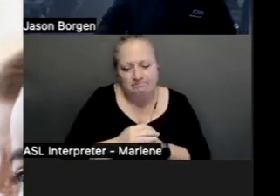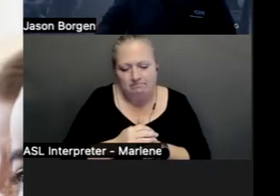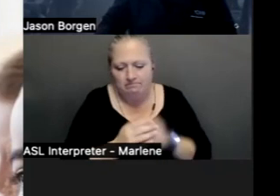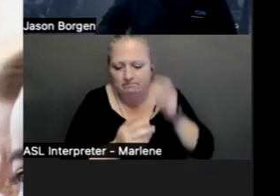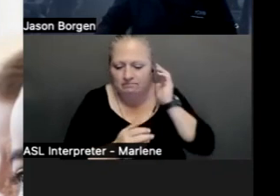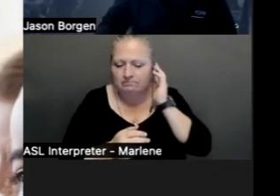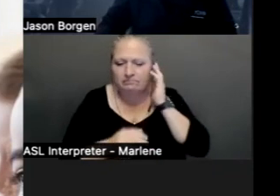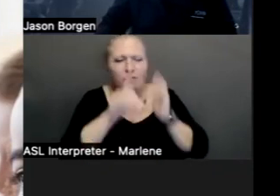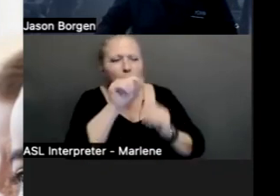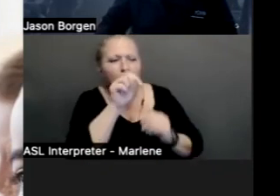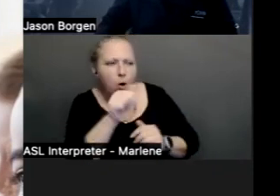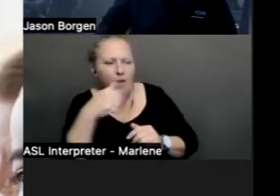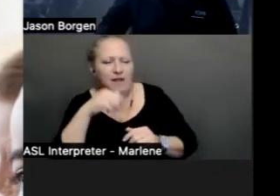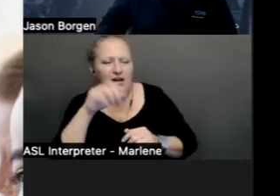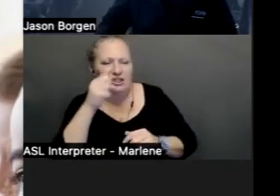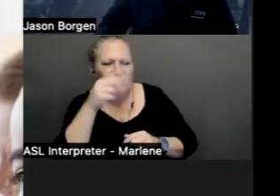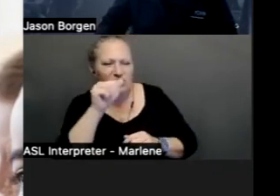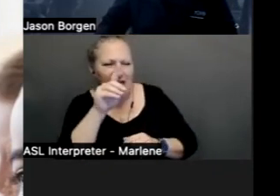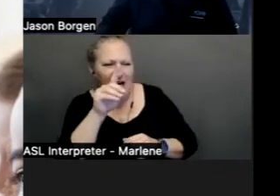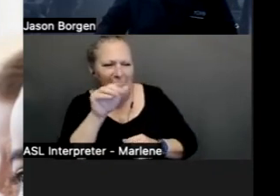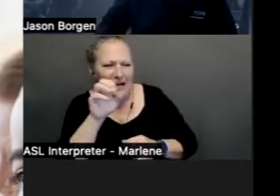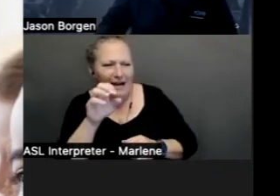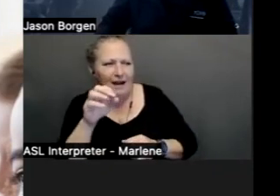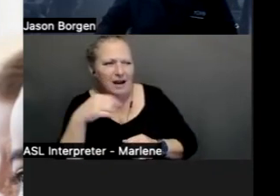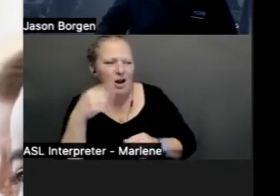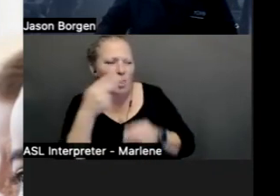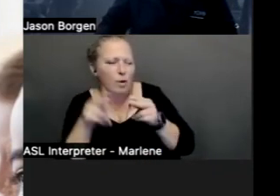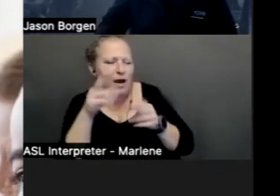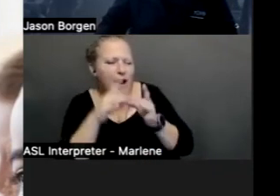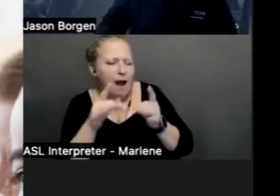Laura, I'm sorry, this is Shade. I just have a quick comment regarding what Bill just mentioned